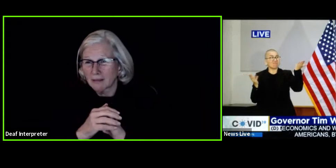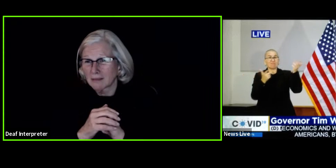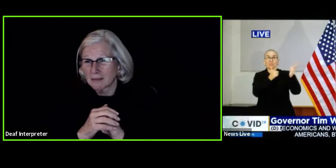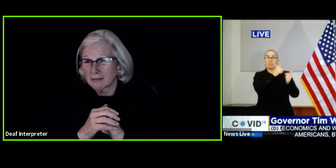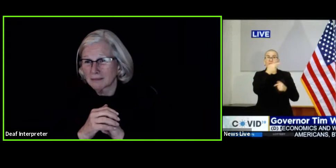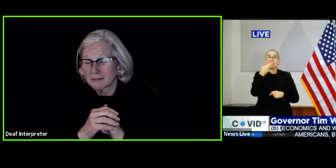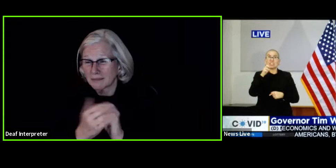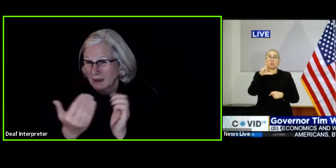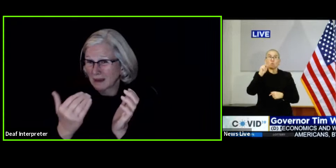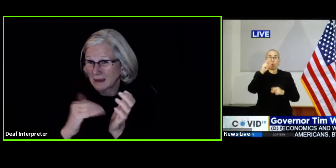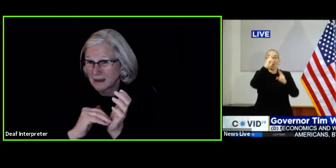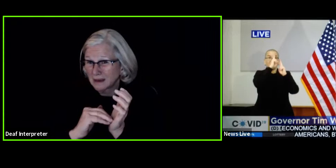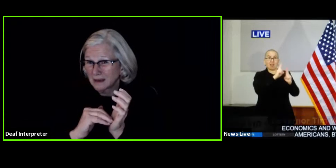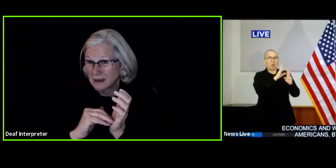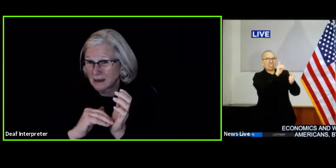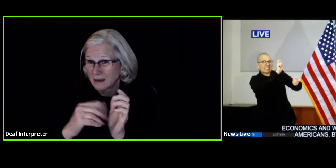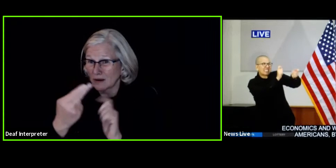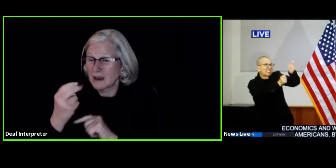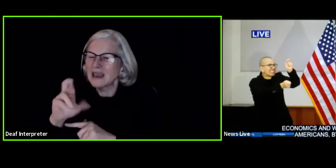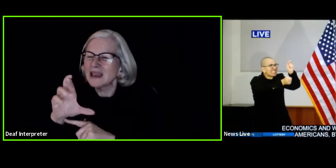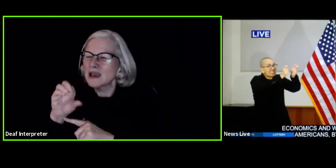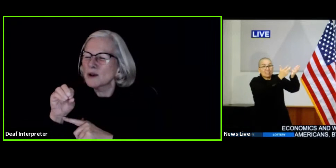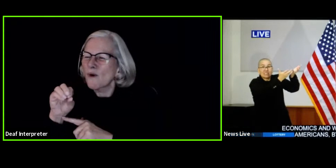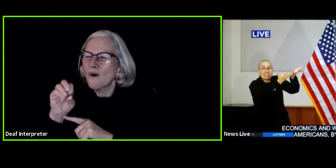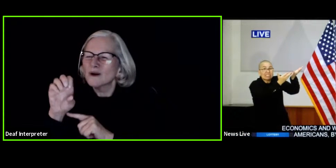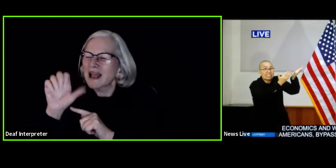AS I'VE SAID MANY, MANY TIMES, ALL 50 GOVERNORS ARE UNIFIED